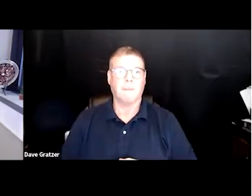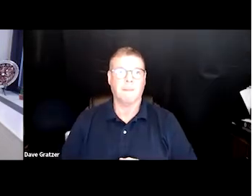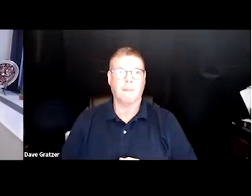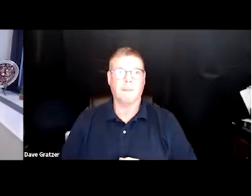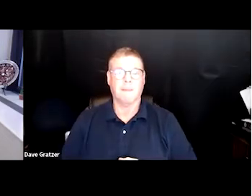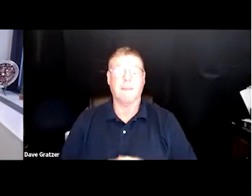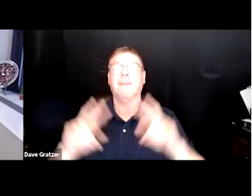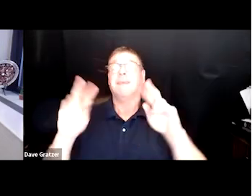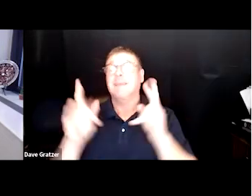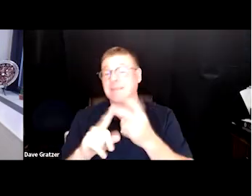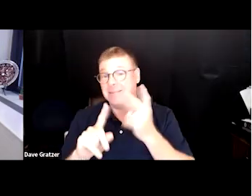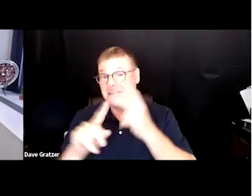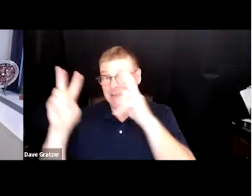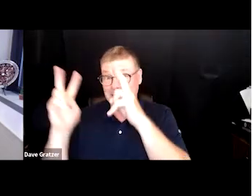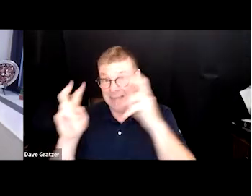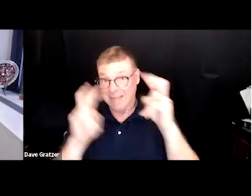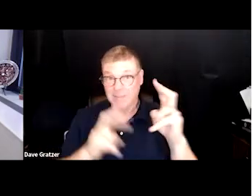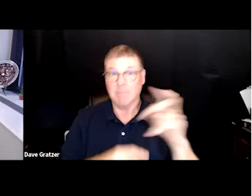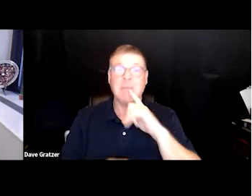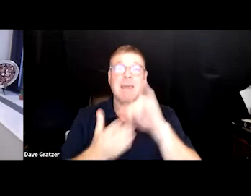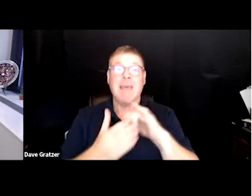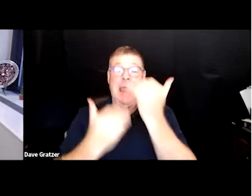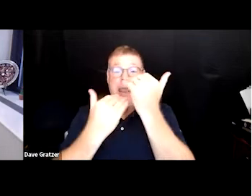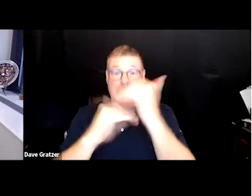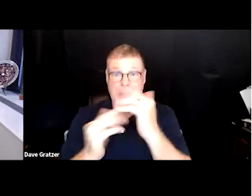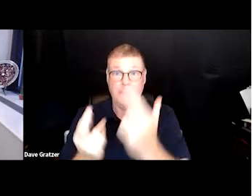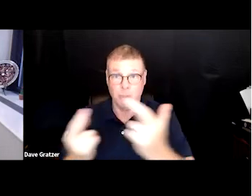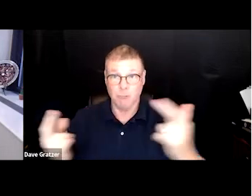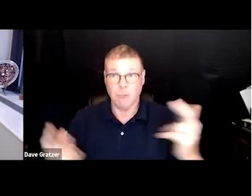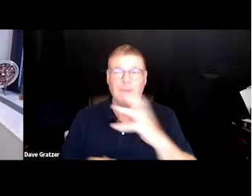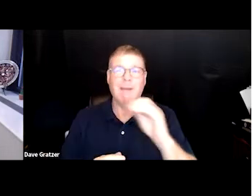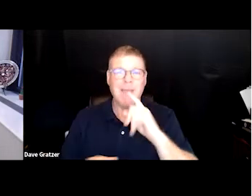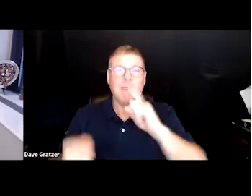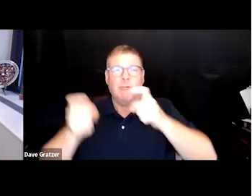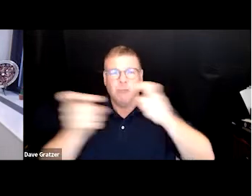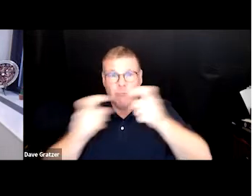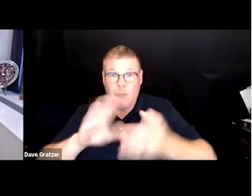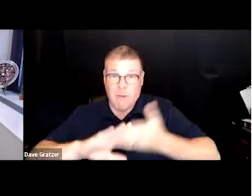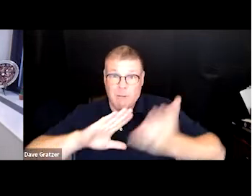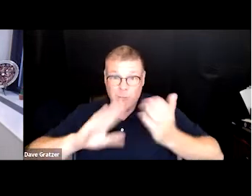The second that we identified was that limited resources and the highly regulated operations that occur in jails,